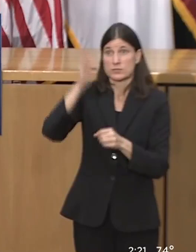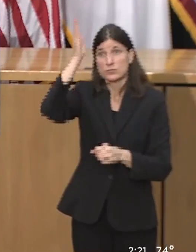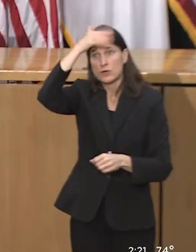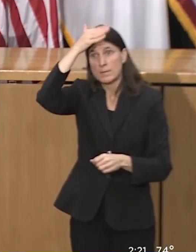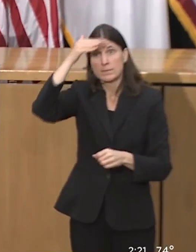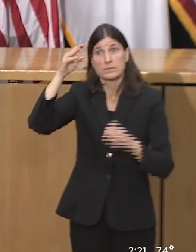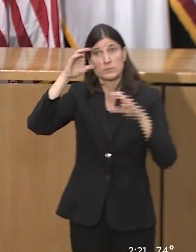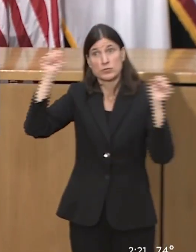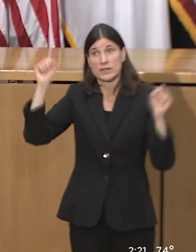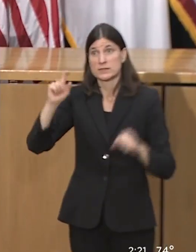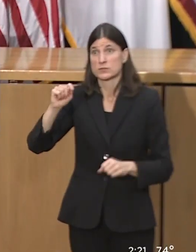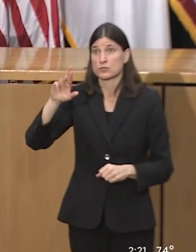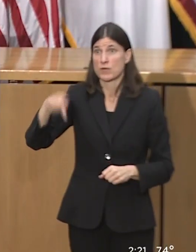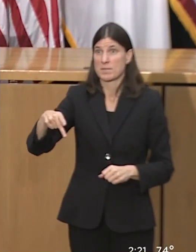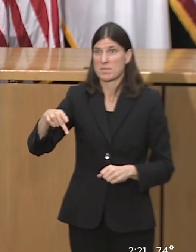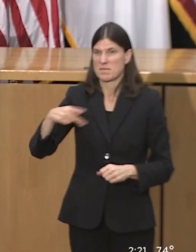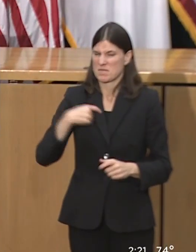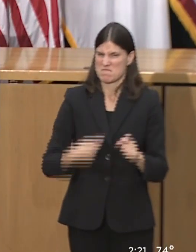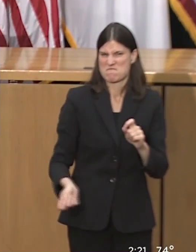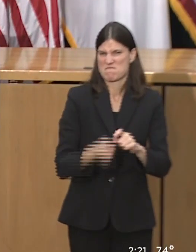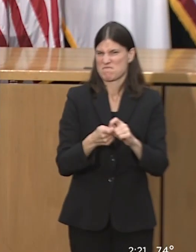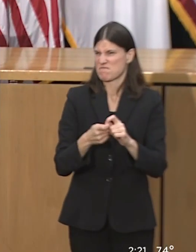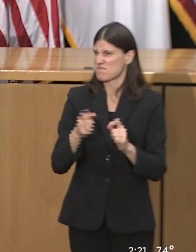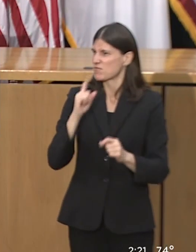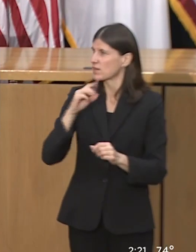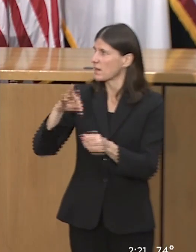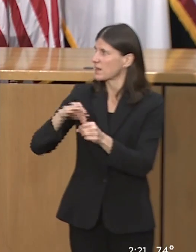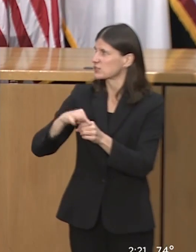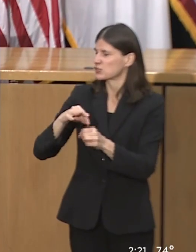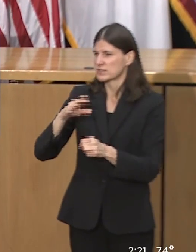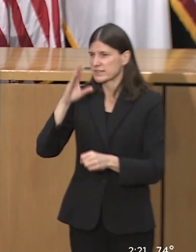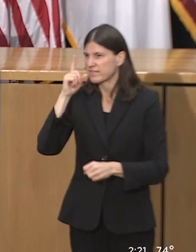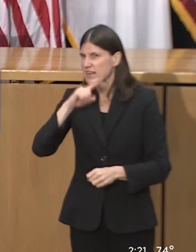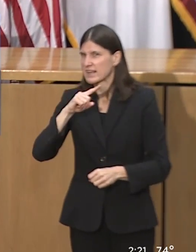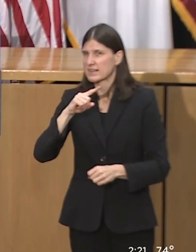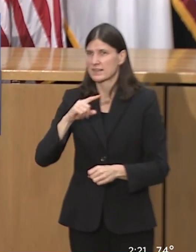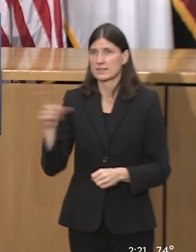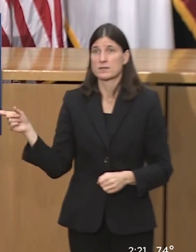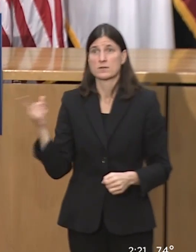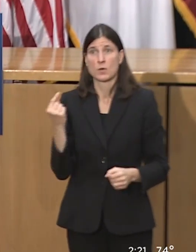REACTION TO THE PRESIDENT SAYING HE IS A VICTIM OF A LIE